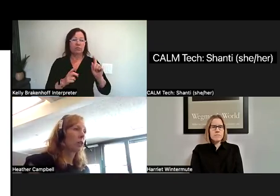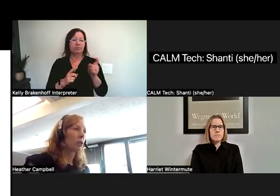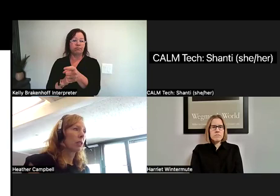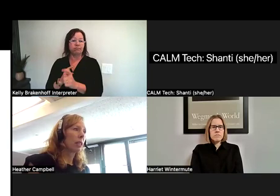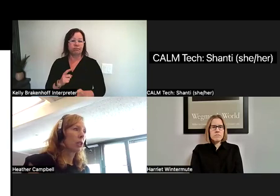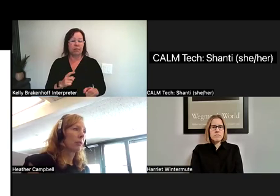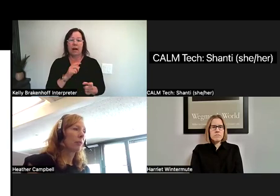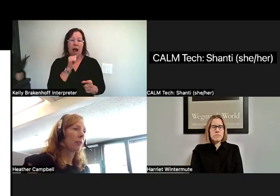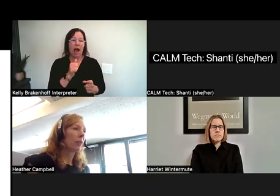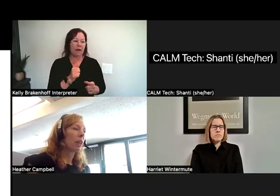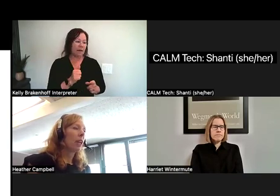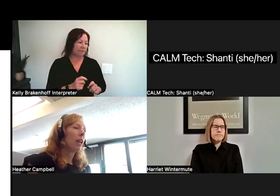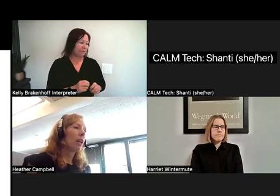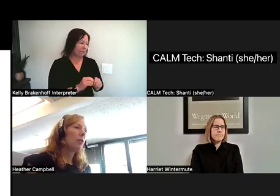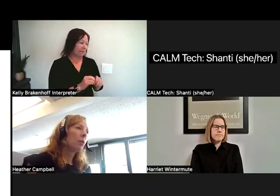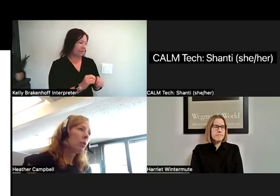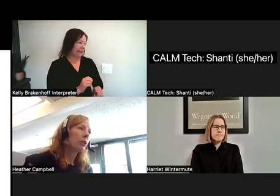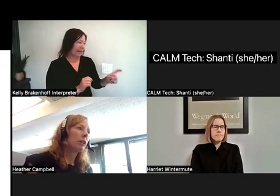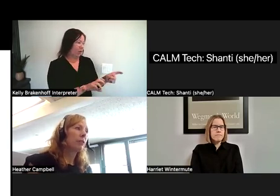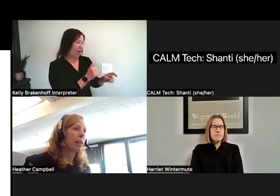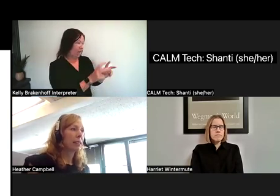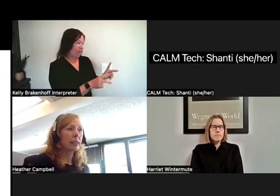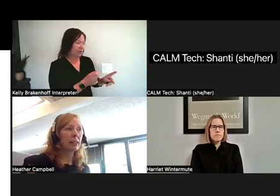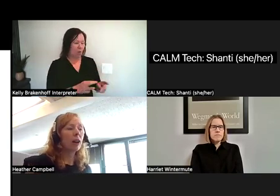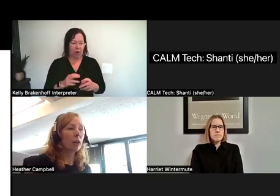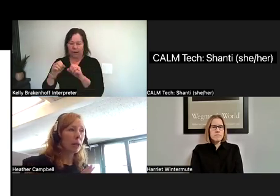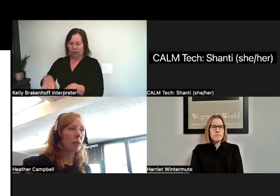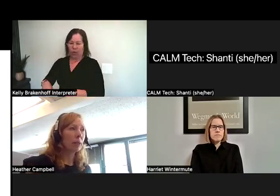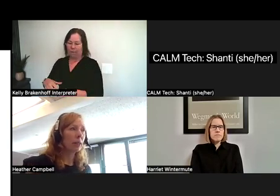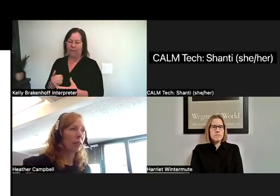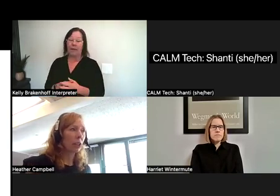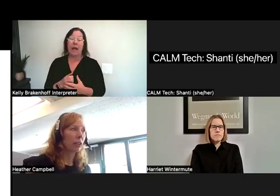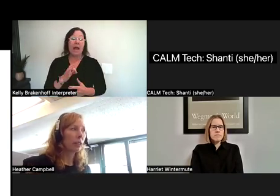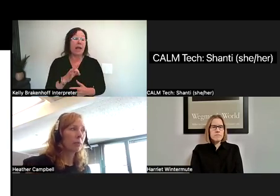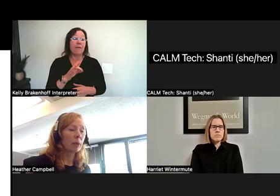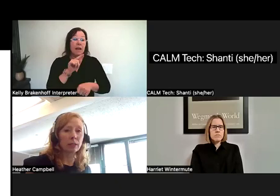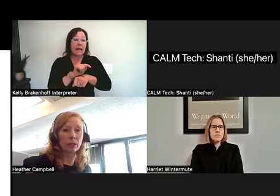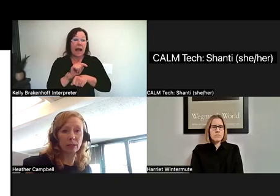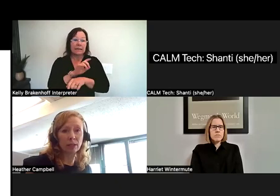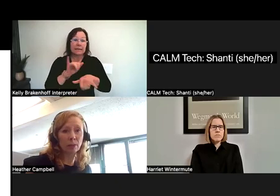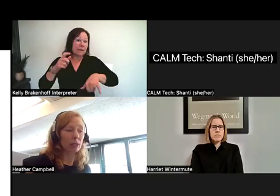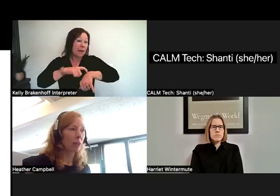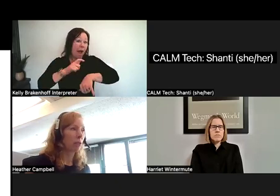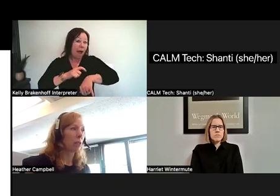or deletion and if tasks are being completing concurrently by different subsets of your team